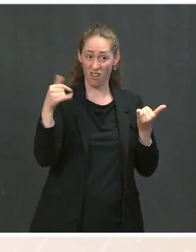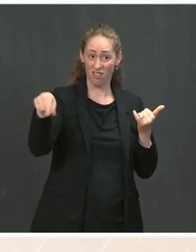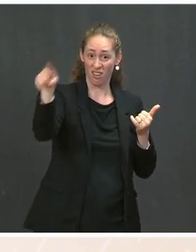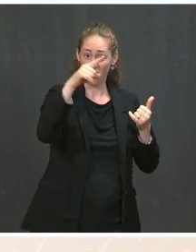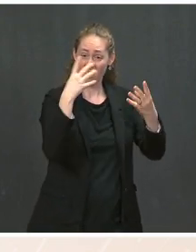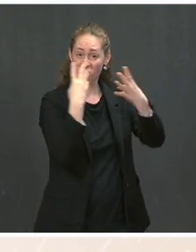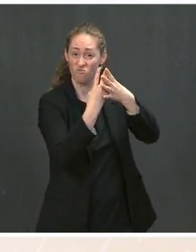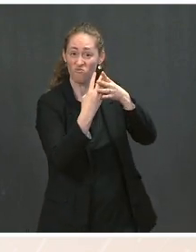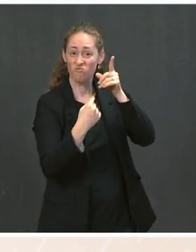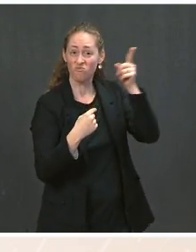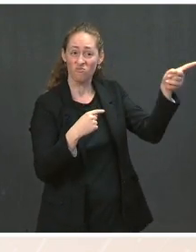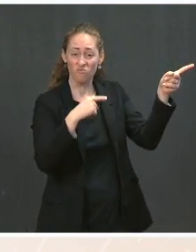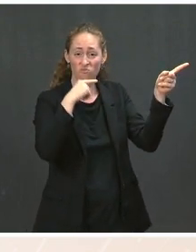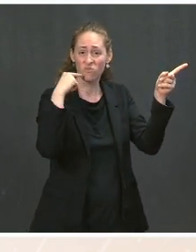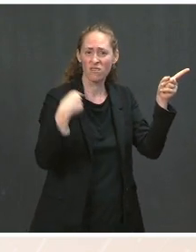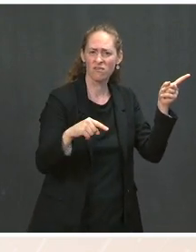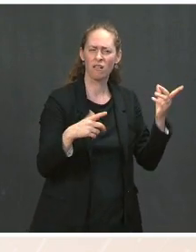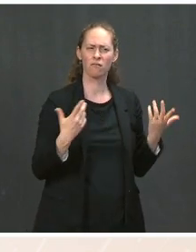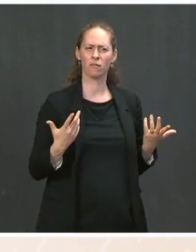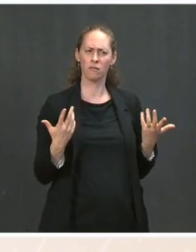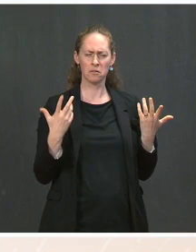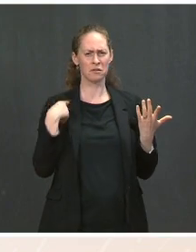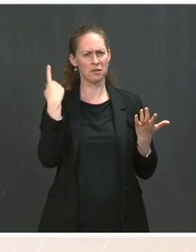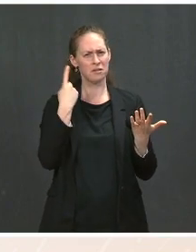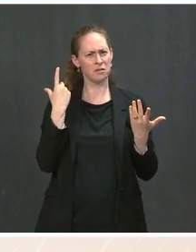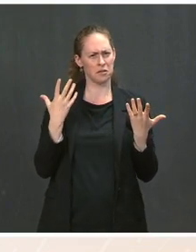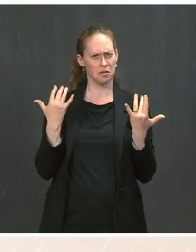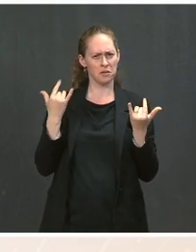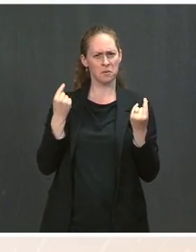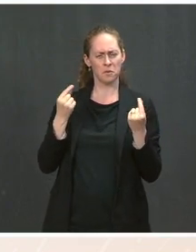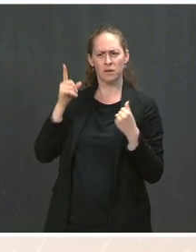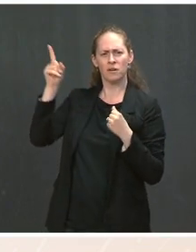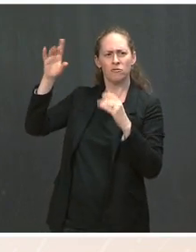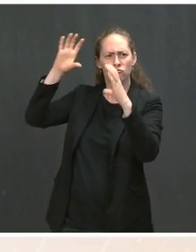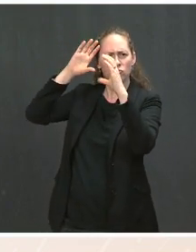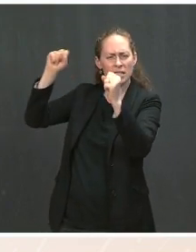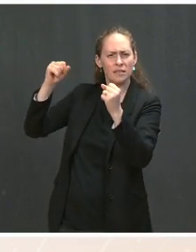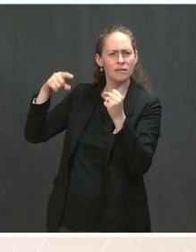What level does the administration look at those, you know, hostages, I guess,